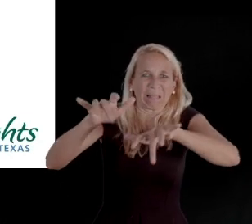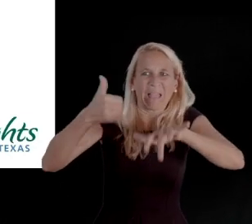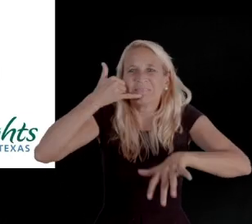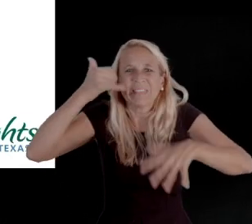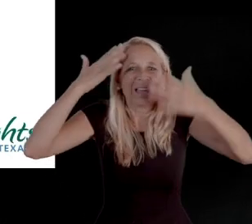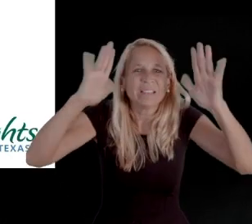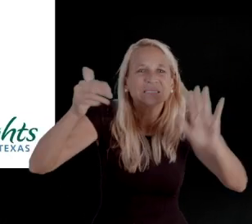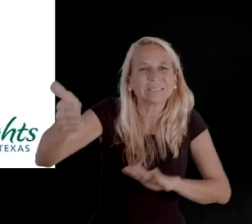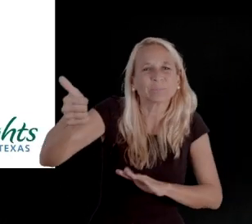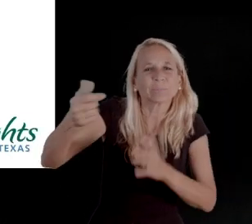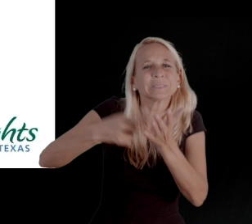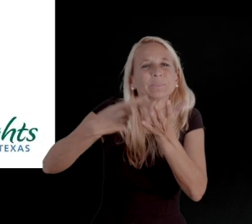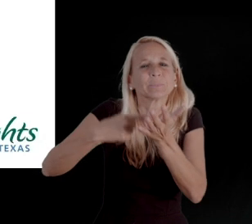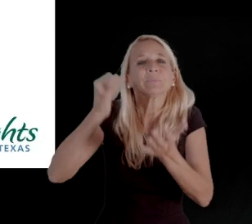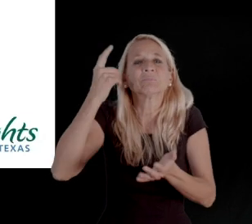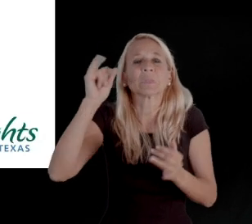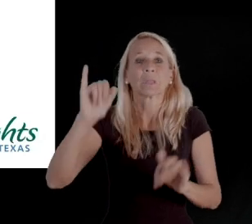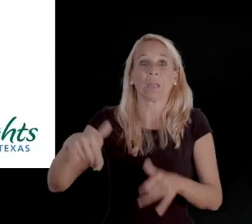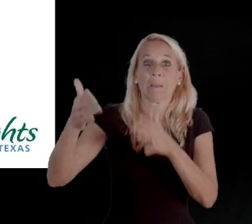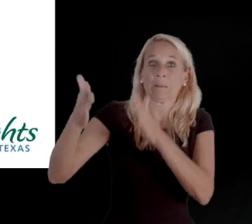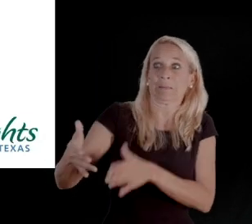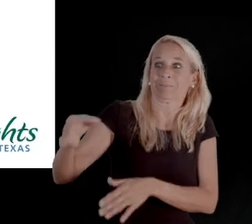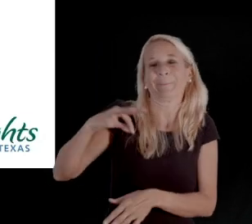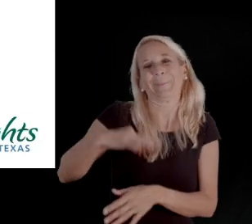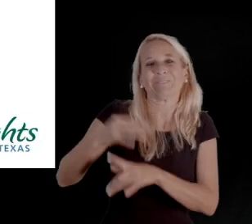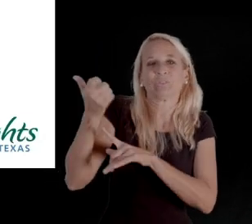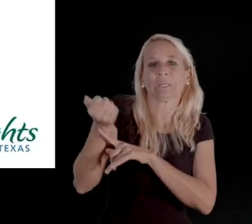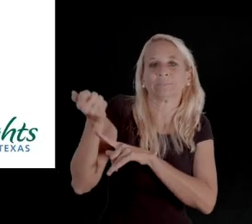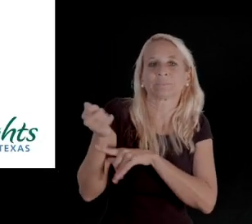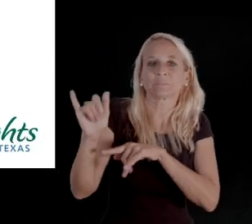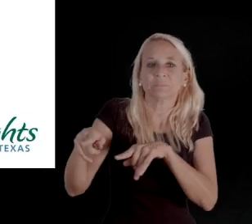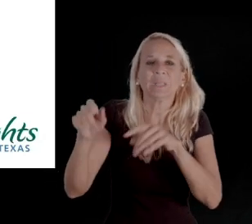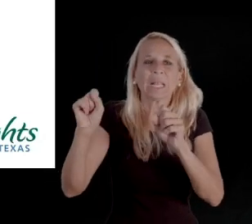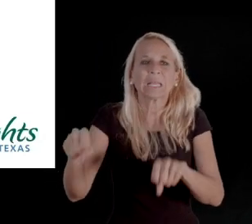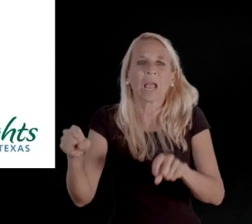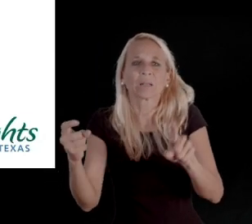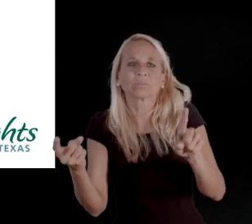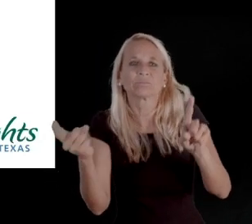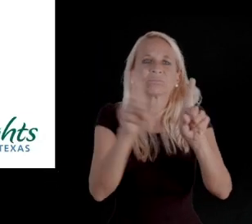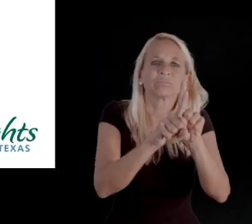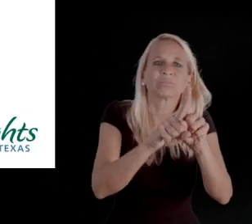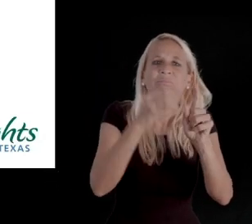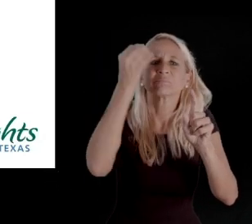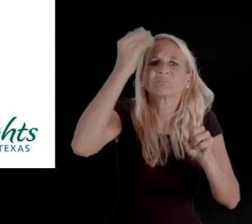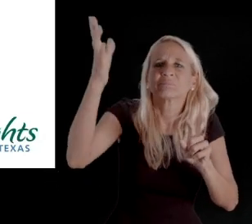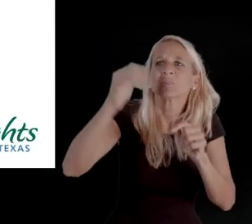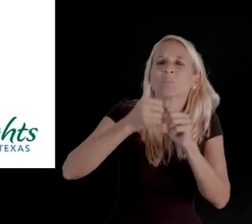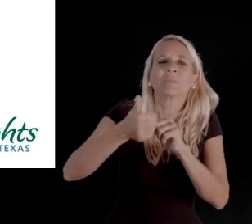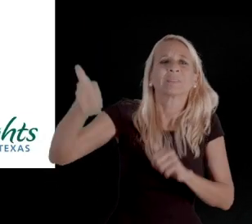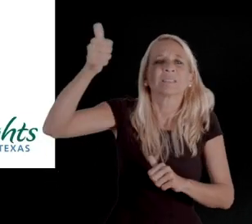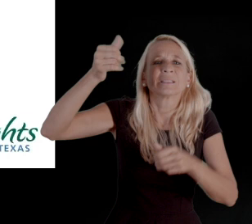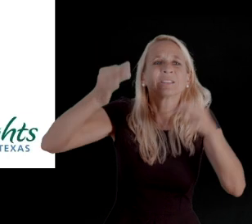If it's going to help to show this hearing officer in-person that yes, I beneficiary can, or